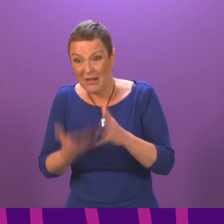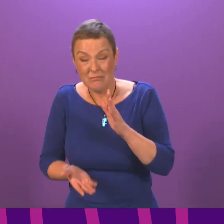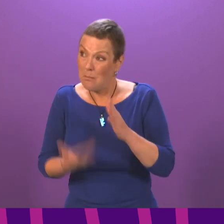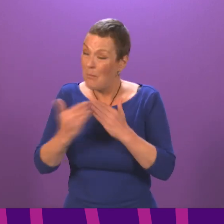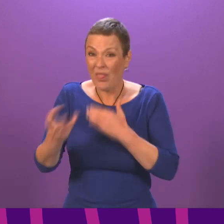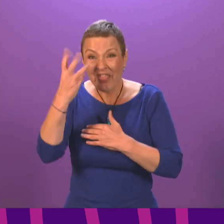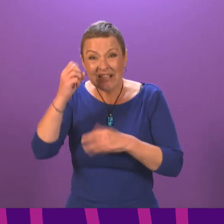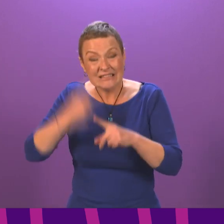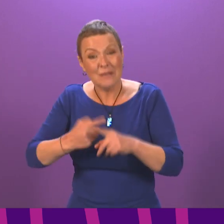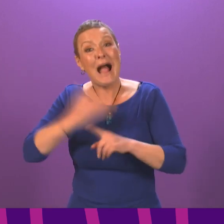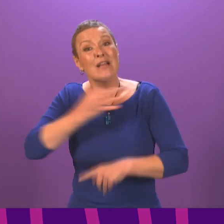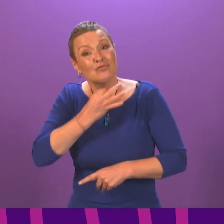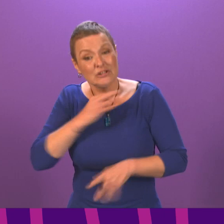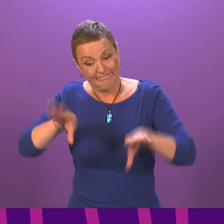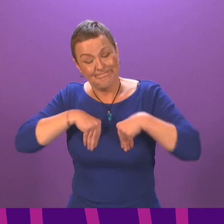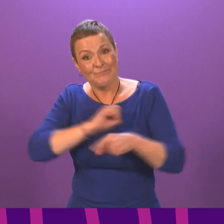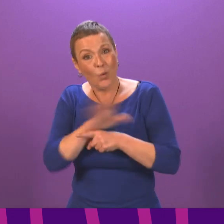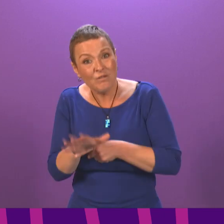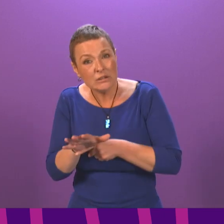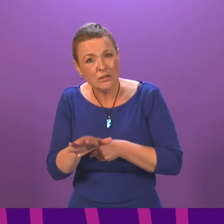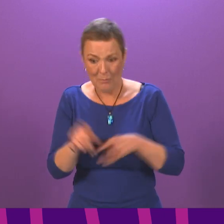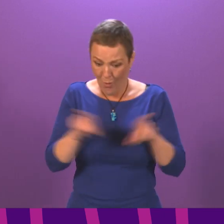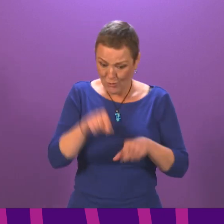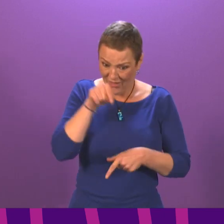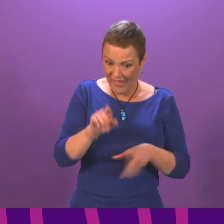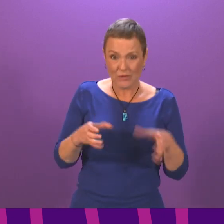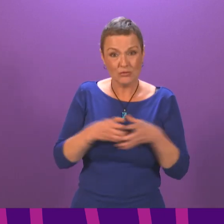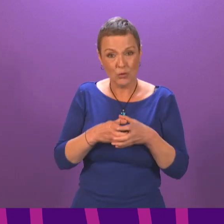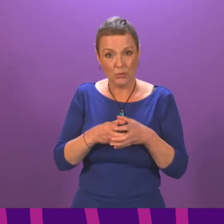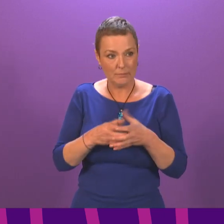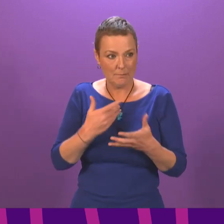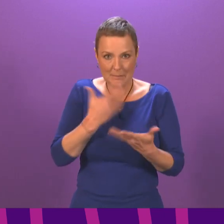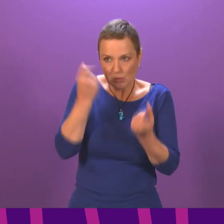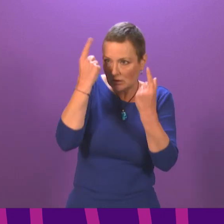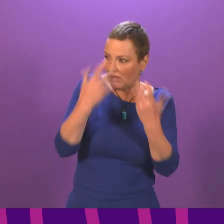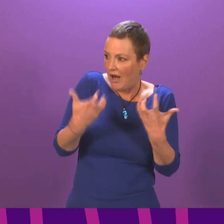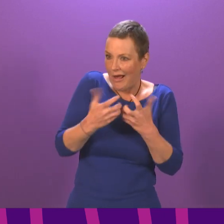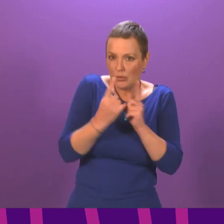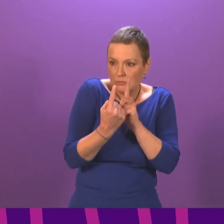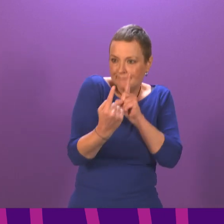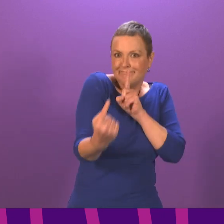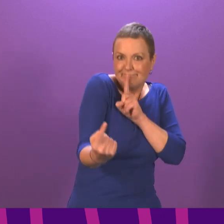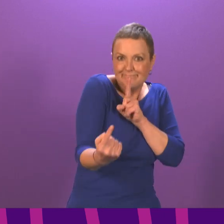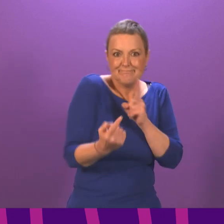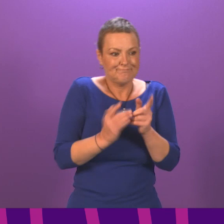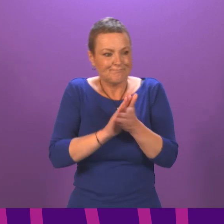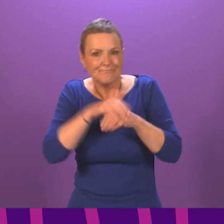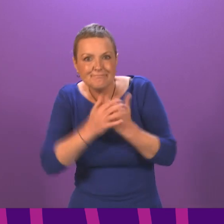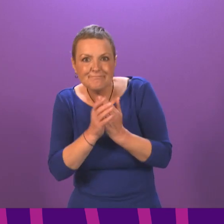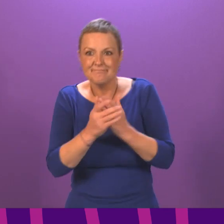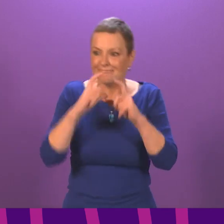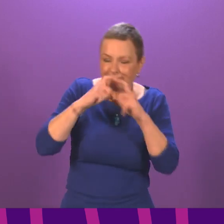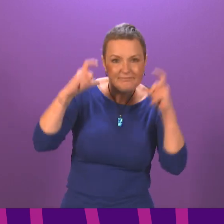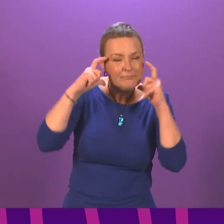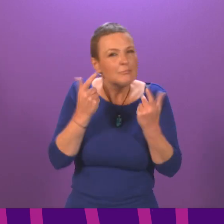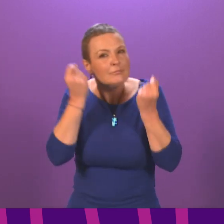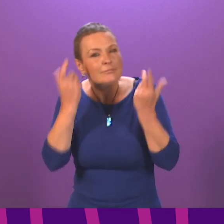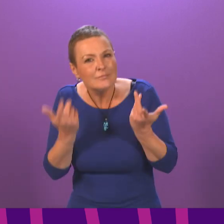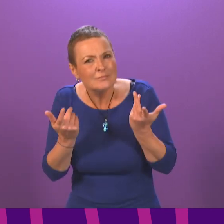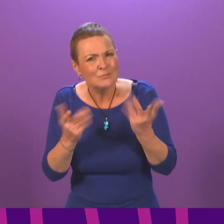additional measures to protect themselves, such as social distancing and face mask wearing.